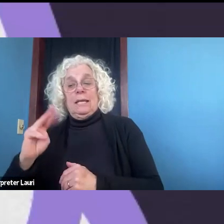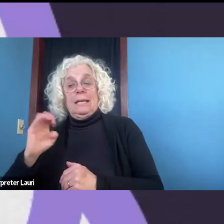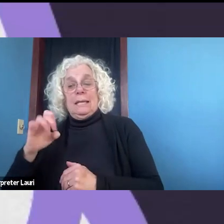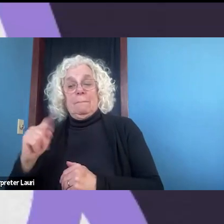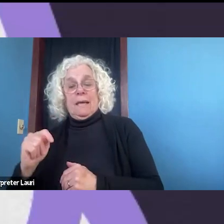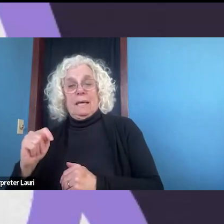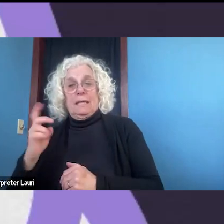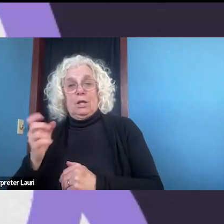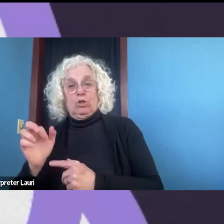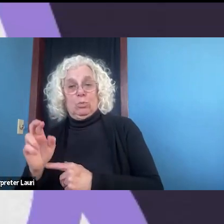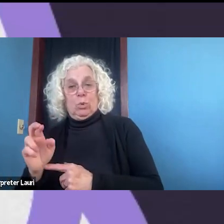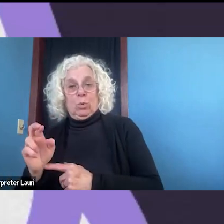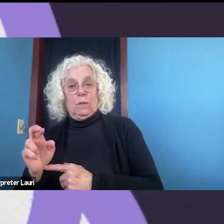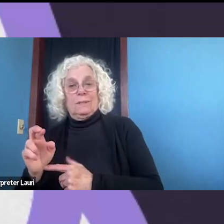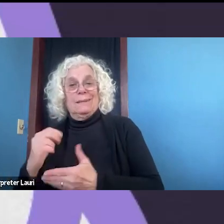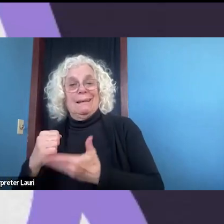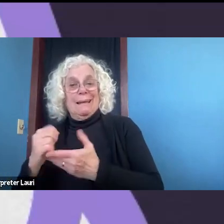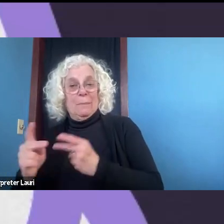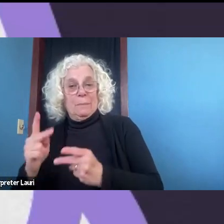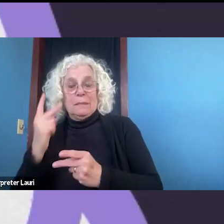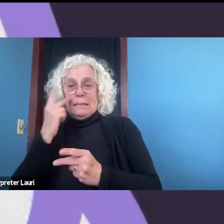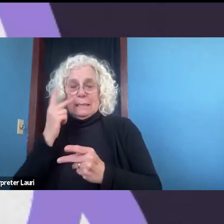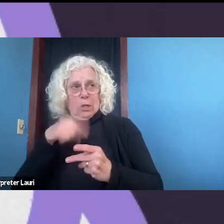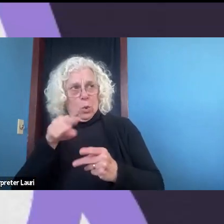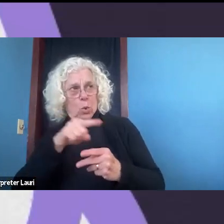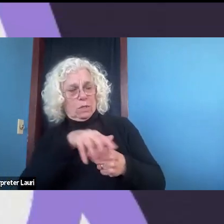on how Americans for the Arts sees local arts agencies as essential